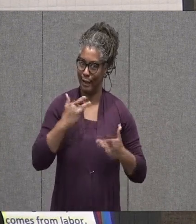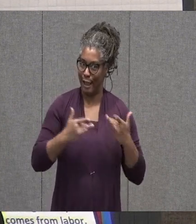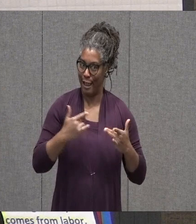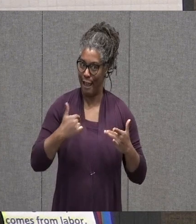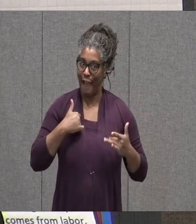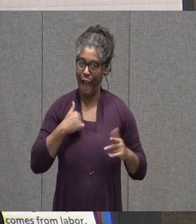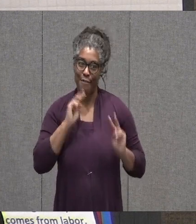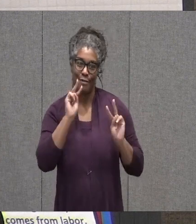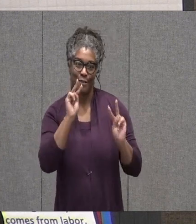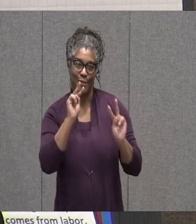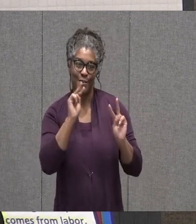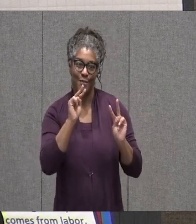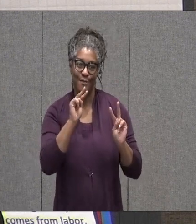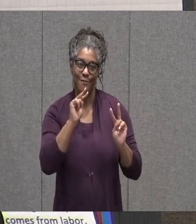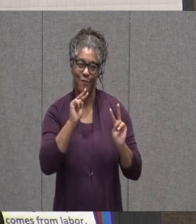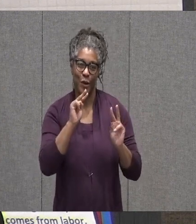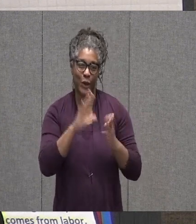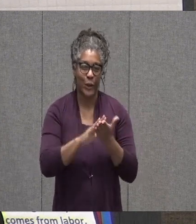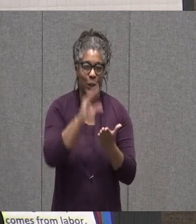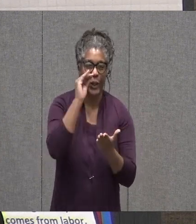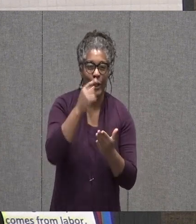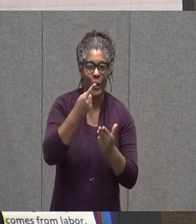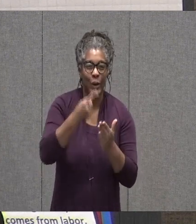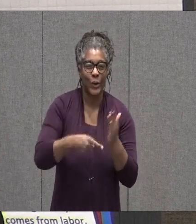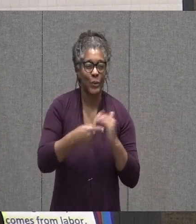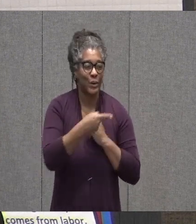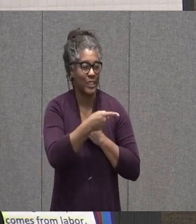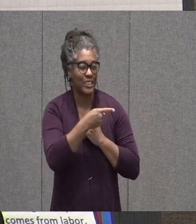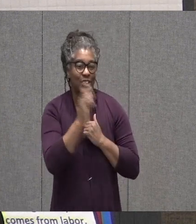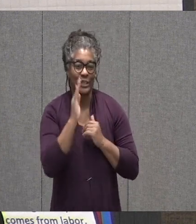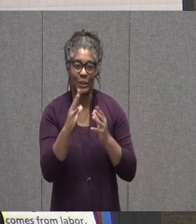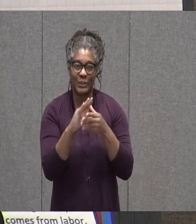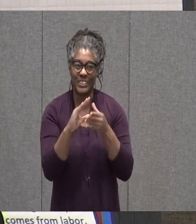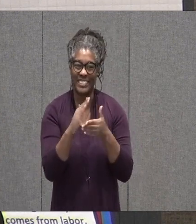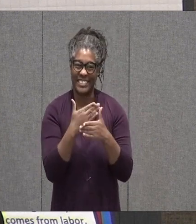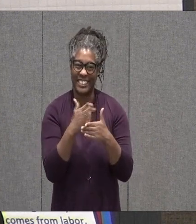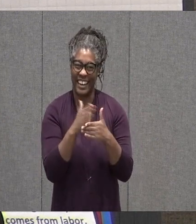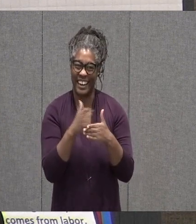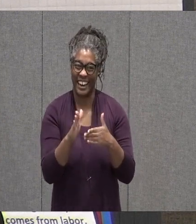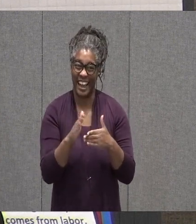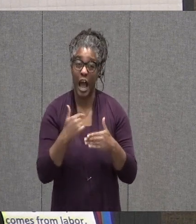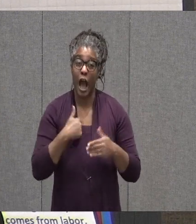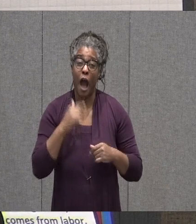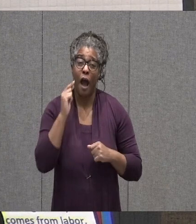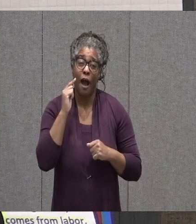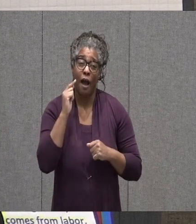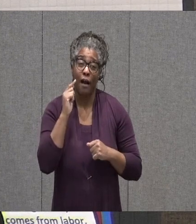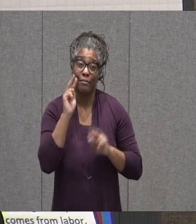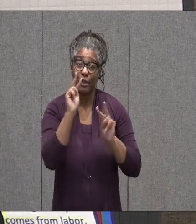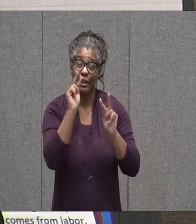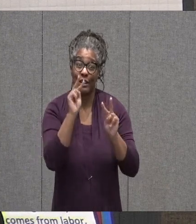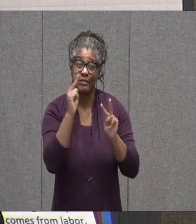that she's gonna share. And I also look forward to seeing my readers again next Monday.